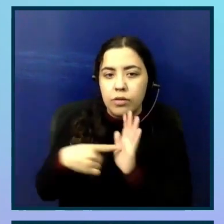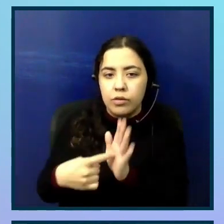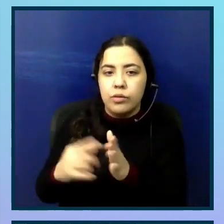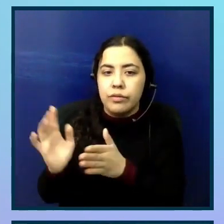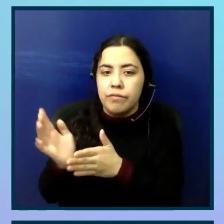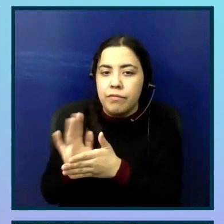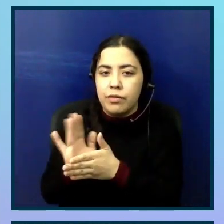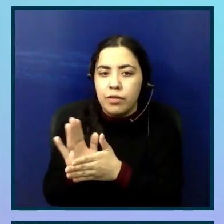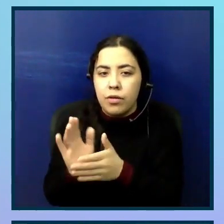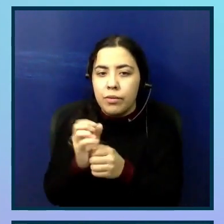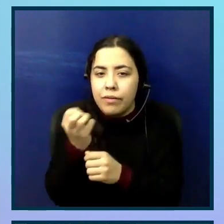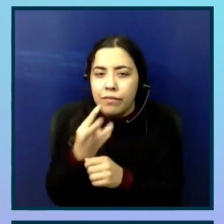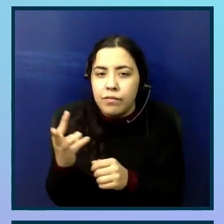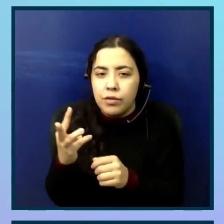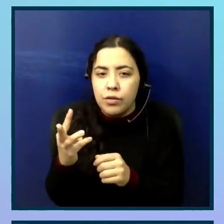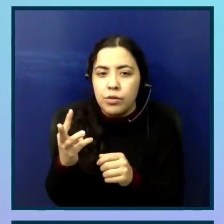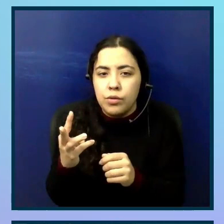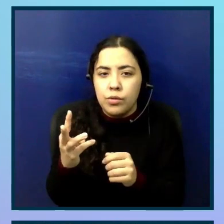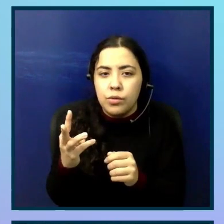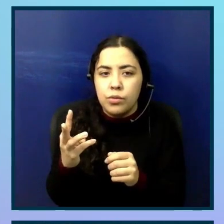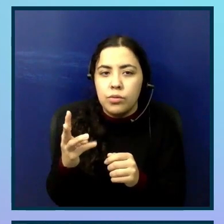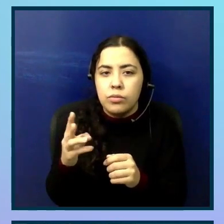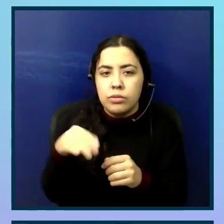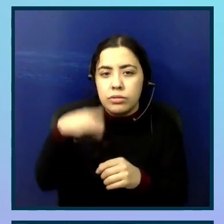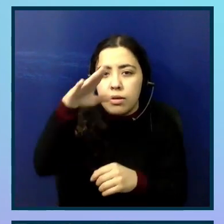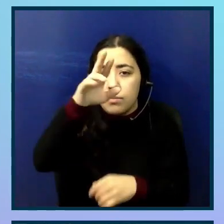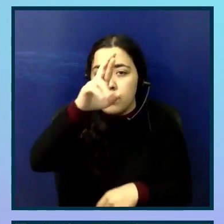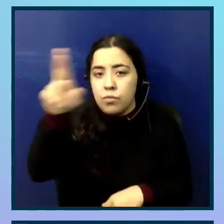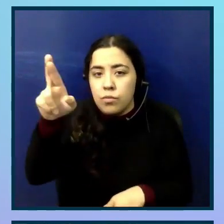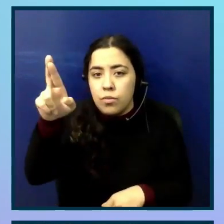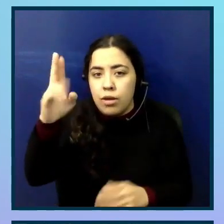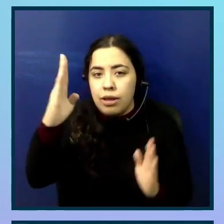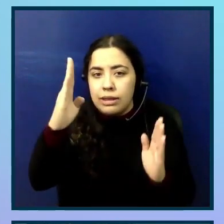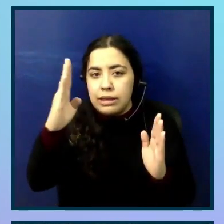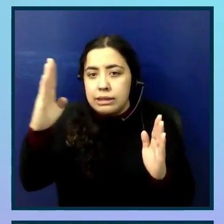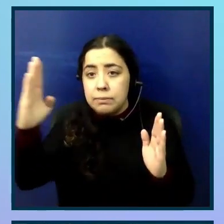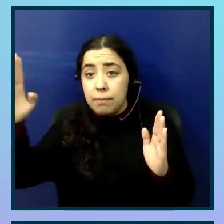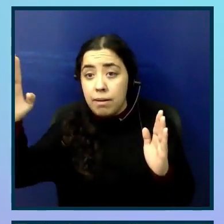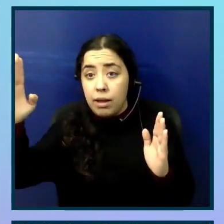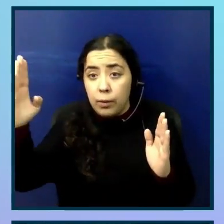with a couple of expand arrows on the top right of the player. Giving those expand arrows a click